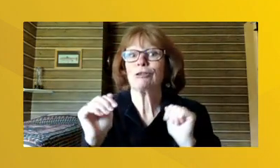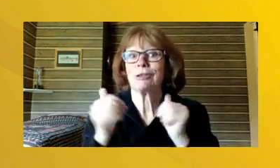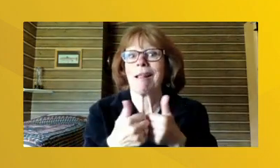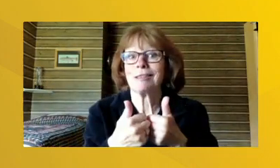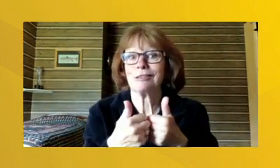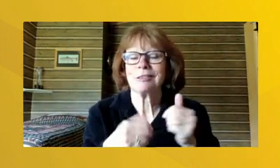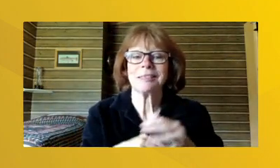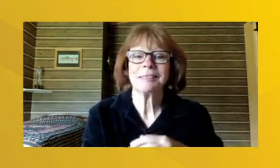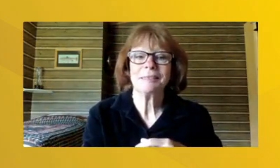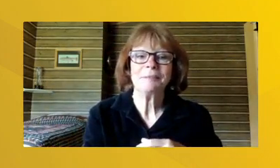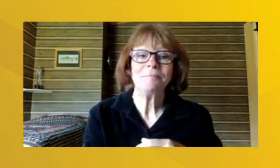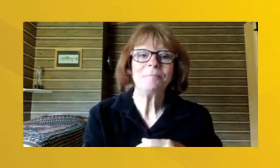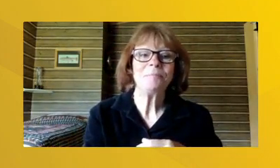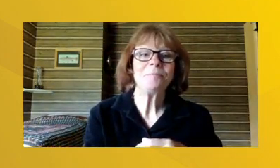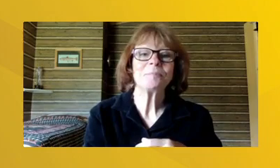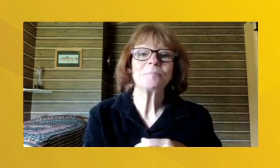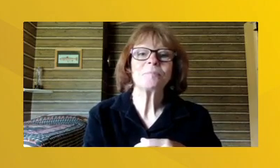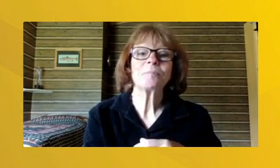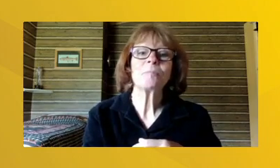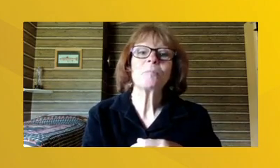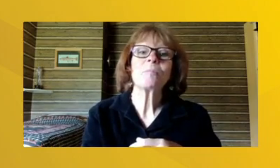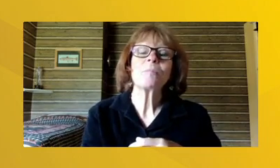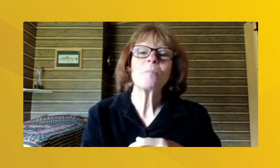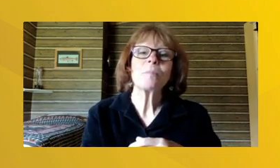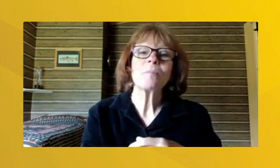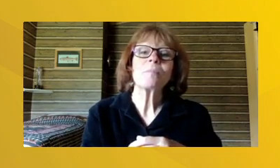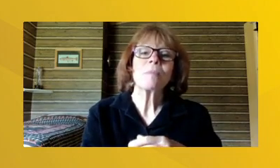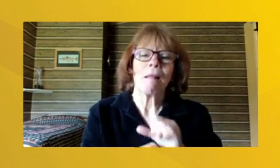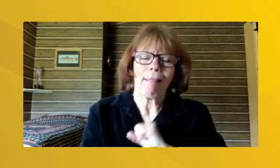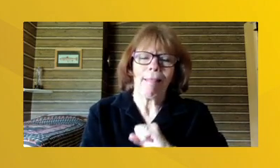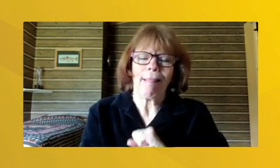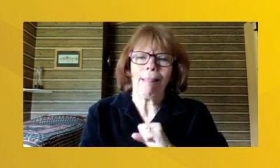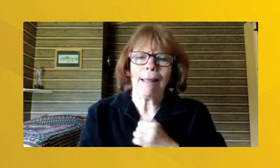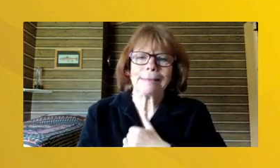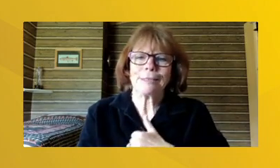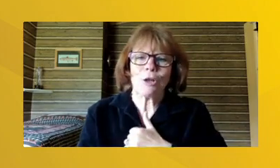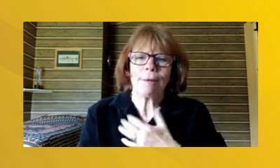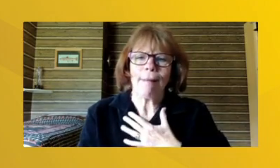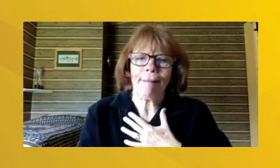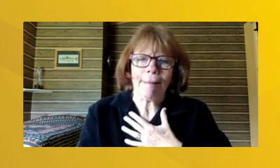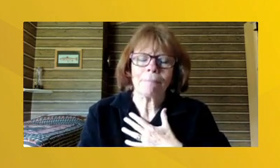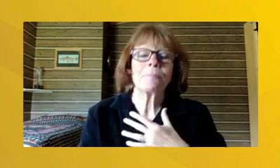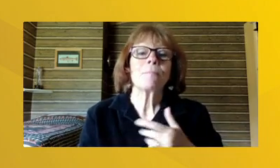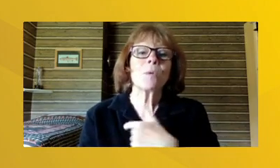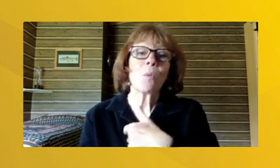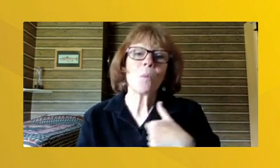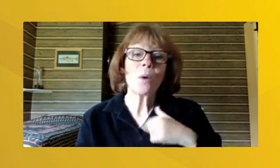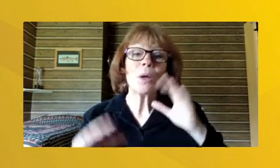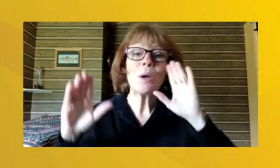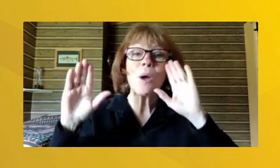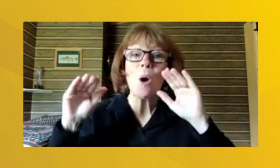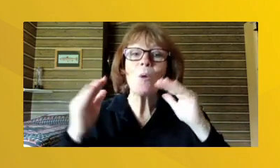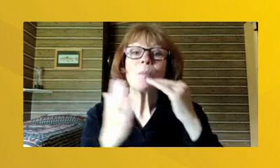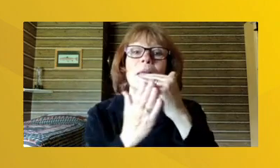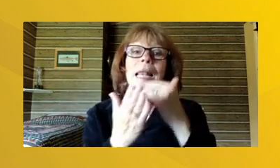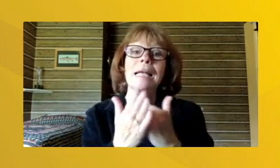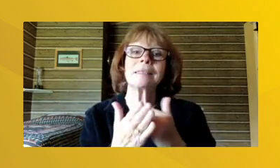(CLEARS THROAT) Sorry. (CHUCKLES) We really hope that the lessons included in this toolkit lift up students